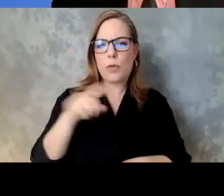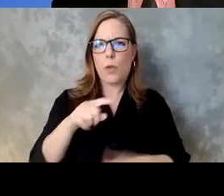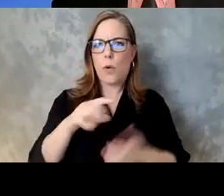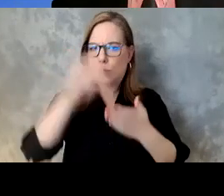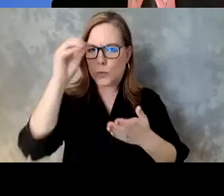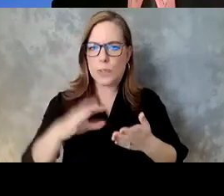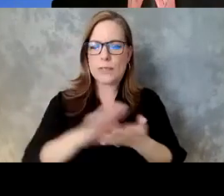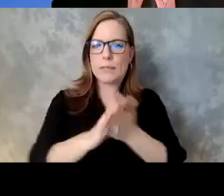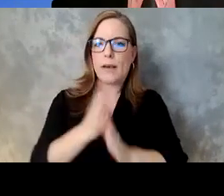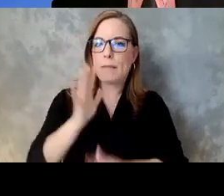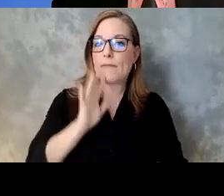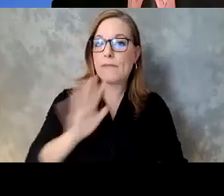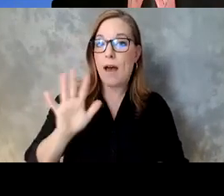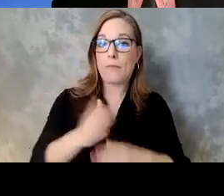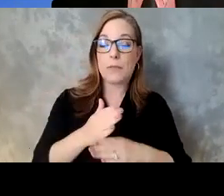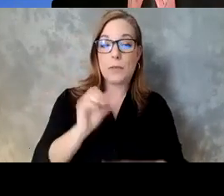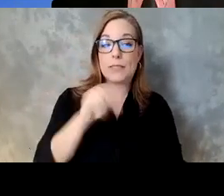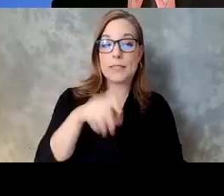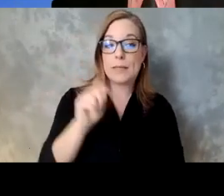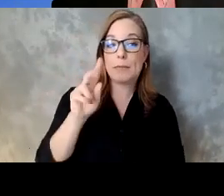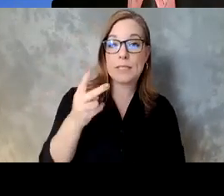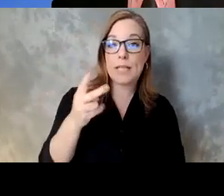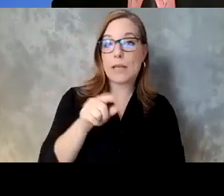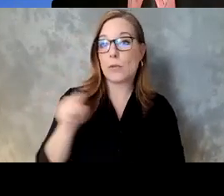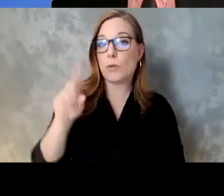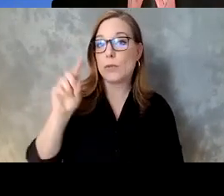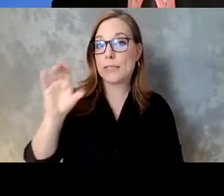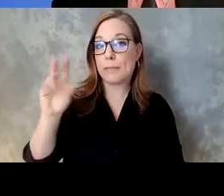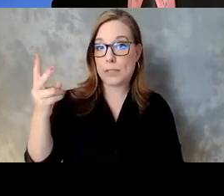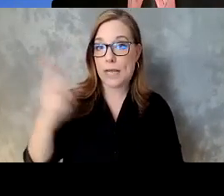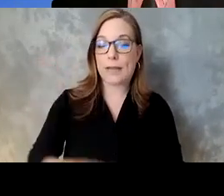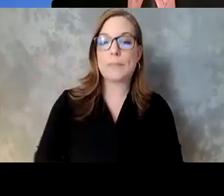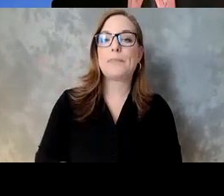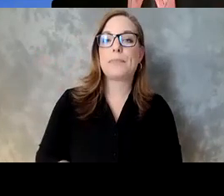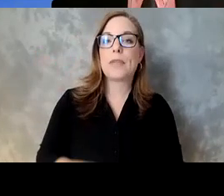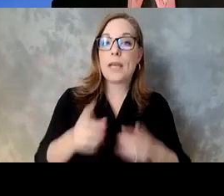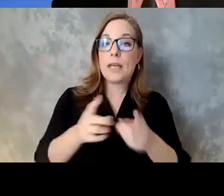five-years-old between September 2 and December 2. At district discretion children turning